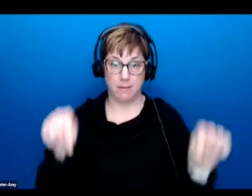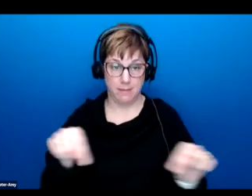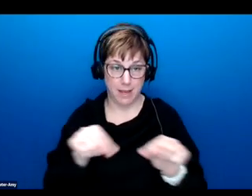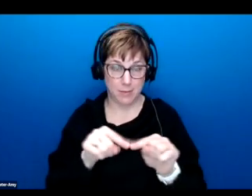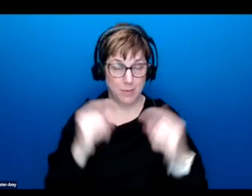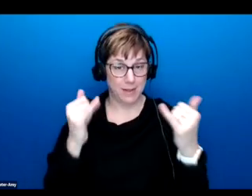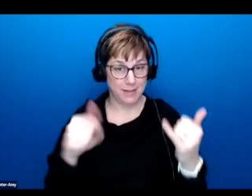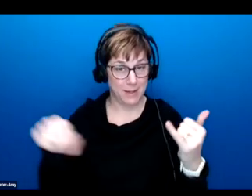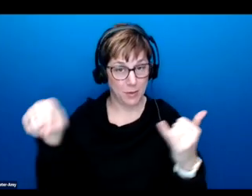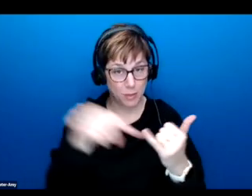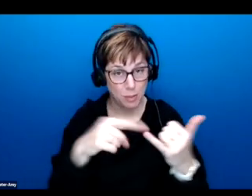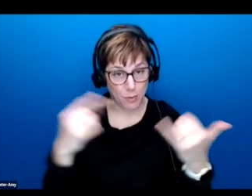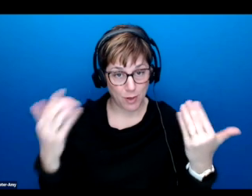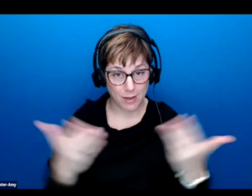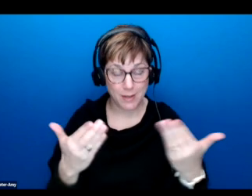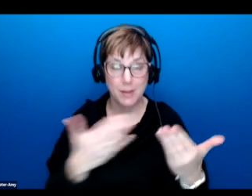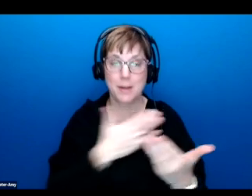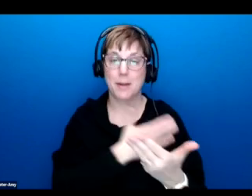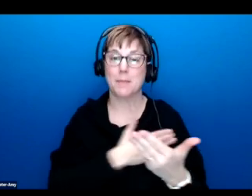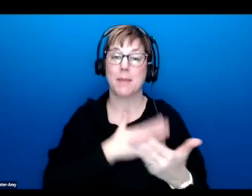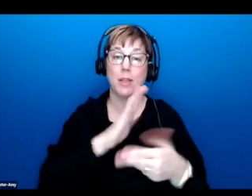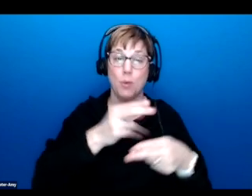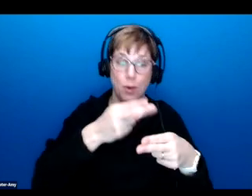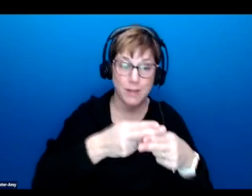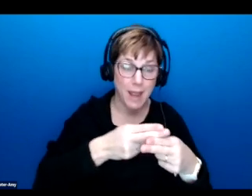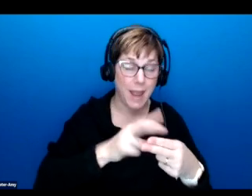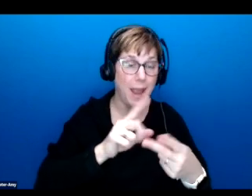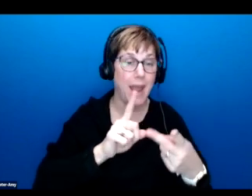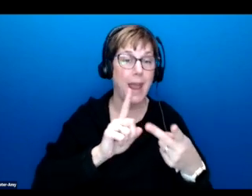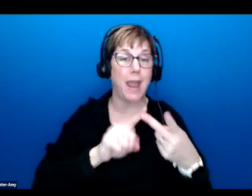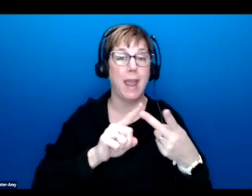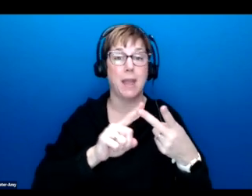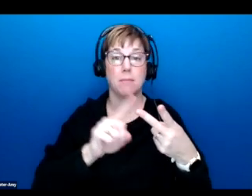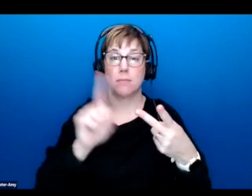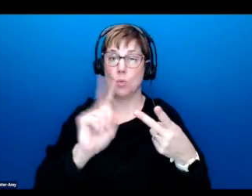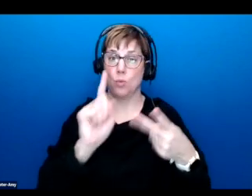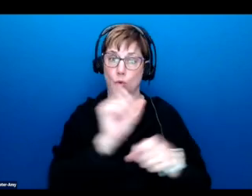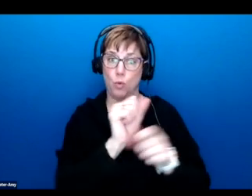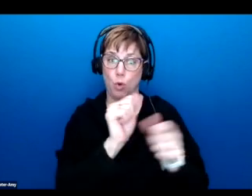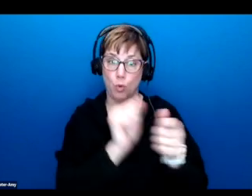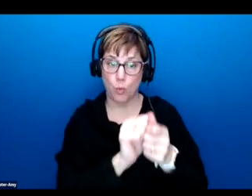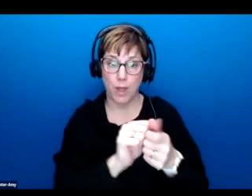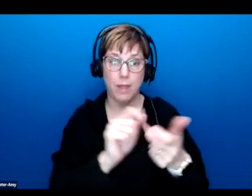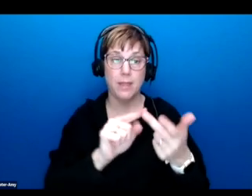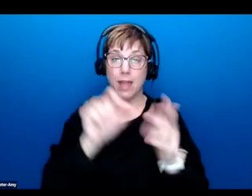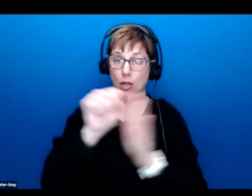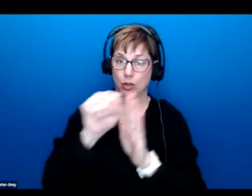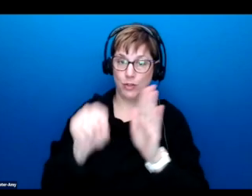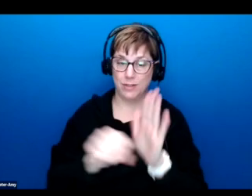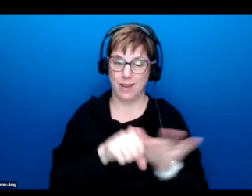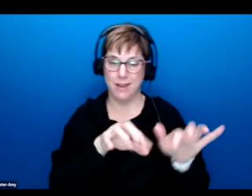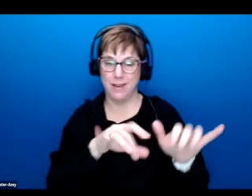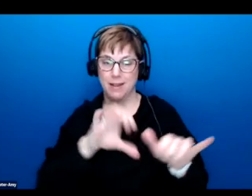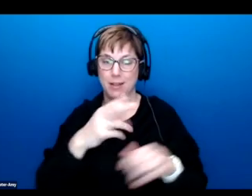I invite you all to share your name, your affiliation, and also your state within the chat so you can also get